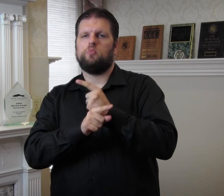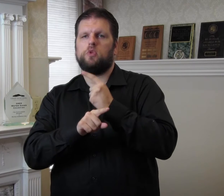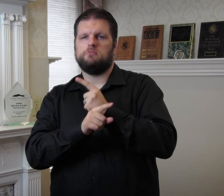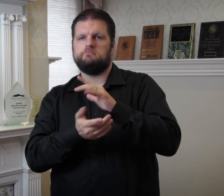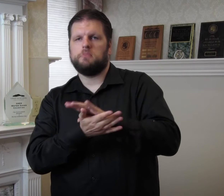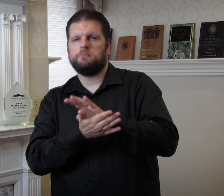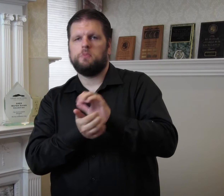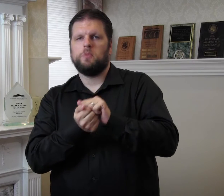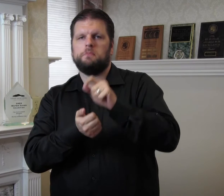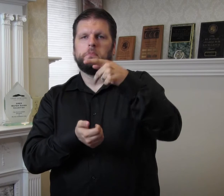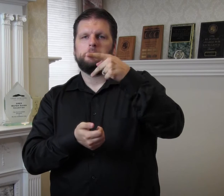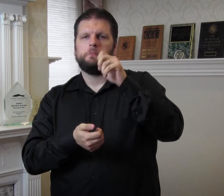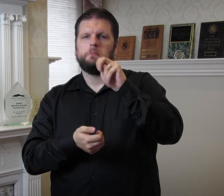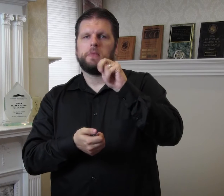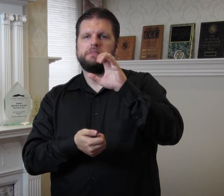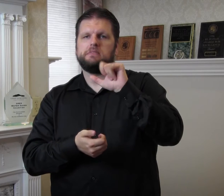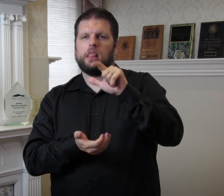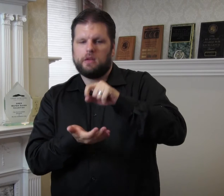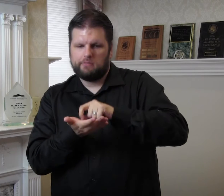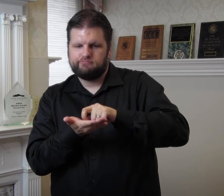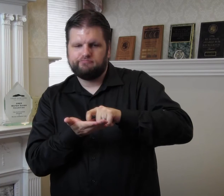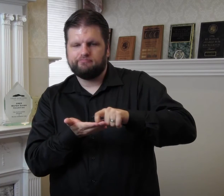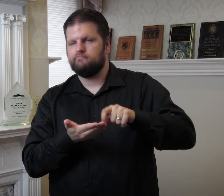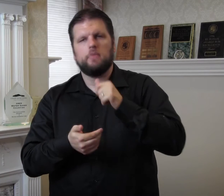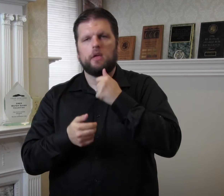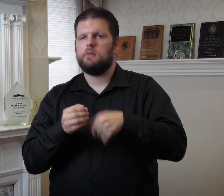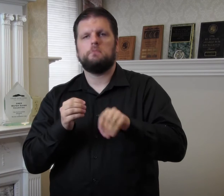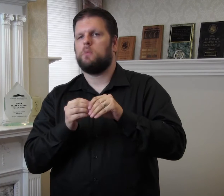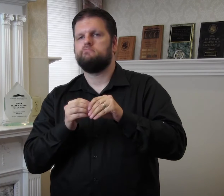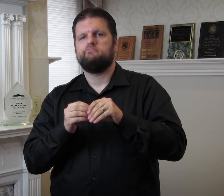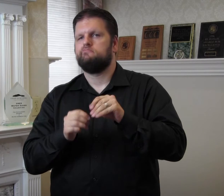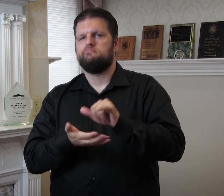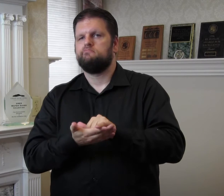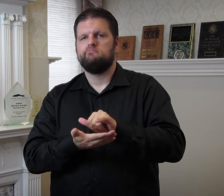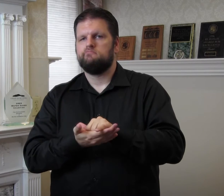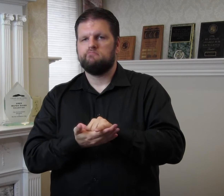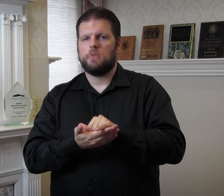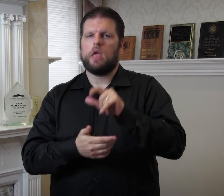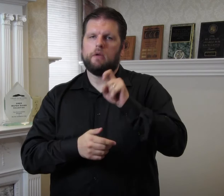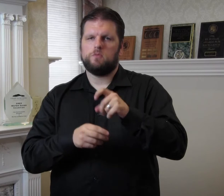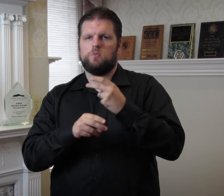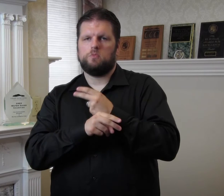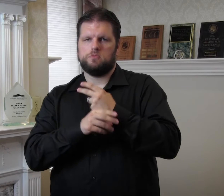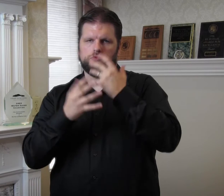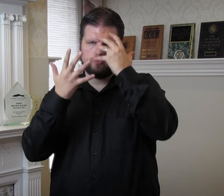to read on traditional paper with pencil,